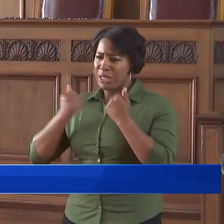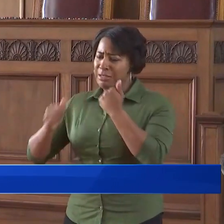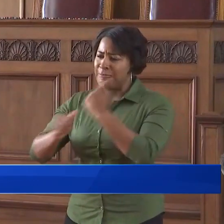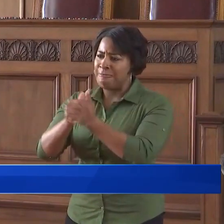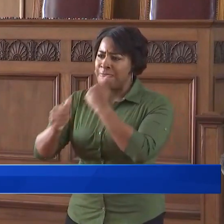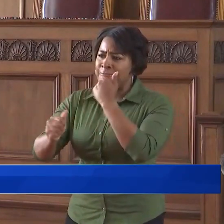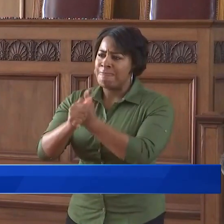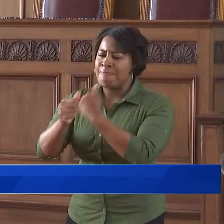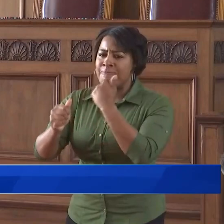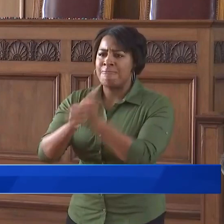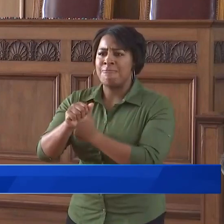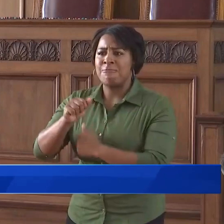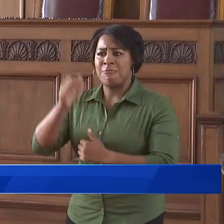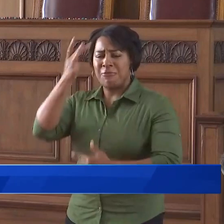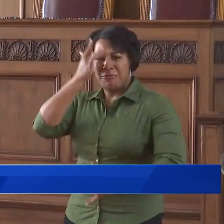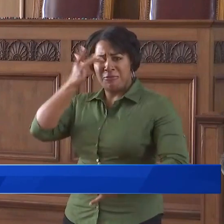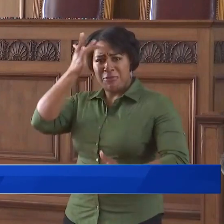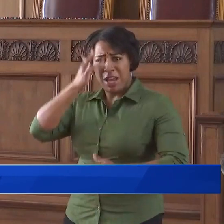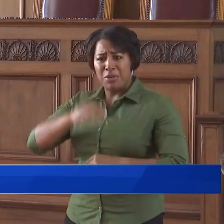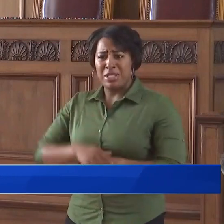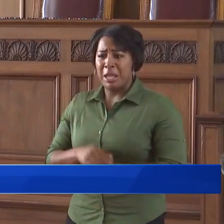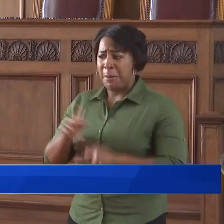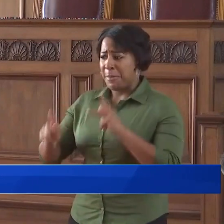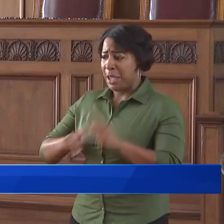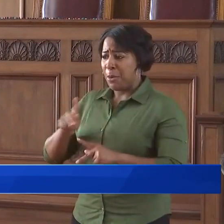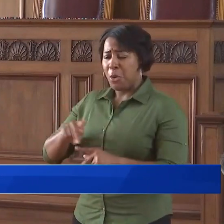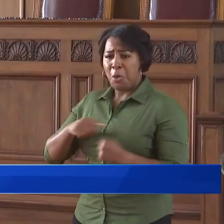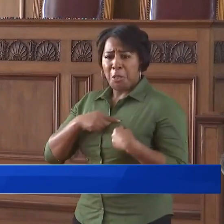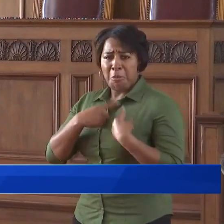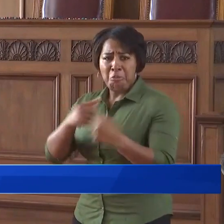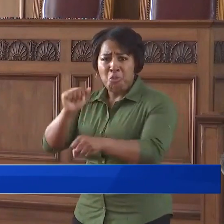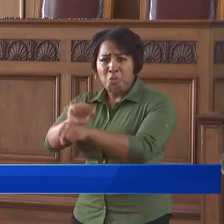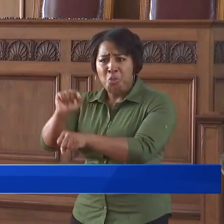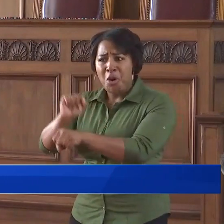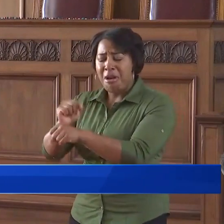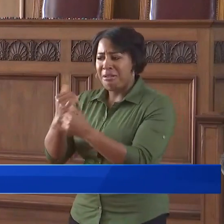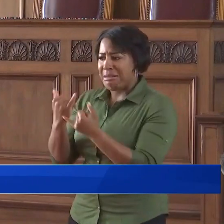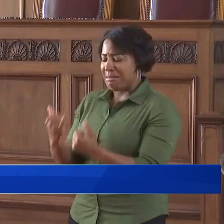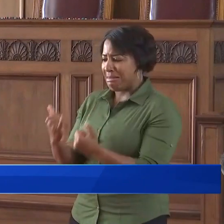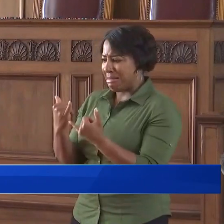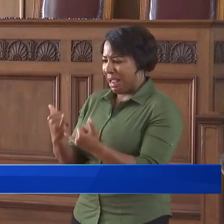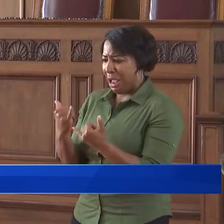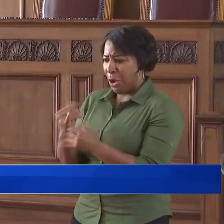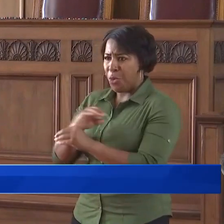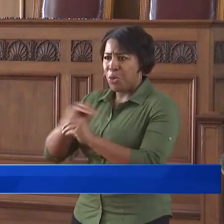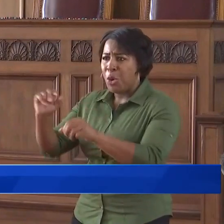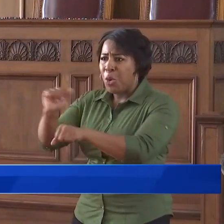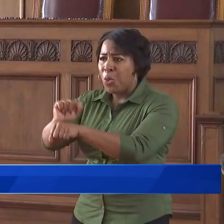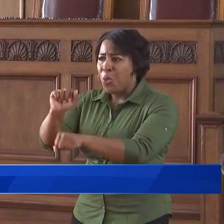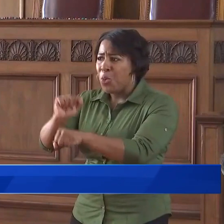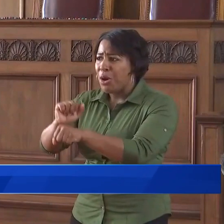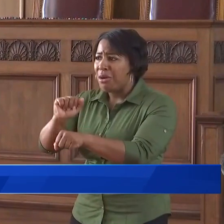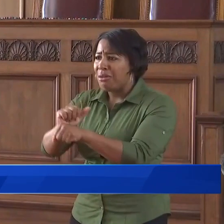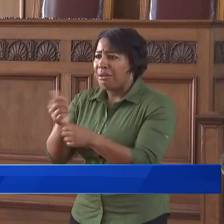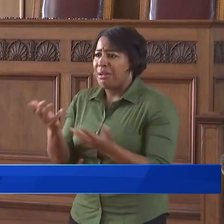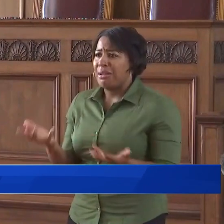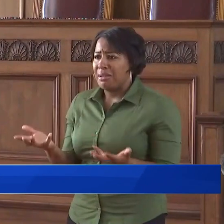AVERAGE OF DAILY NEW CASES TO A RECORD 782. THE PREVIOUS HIGH WAS 779--SET ON JUNE 16TH. GOVERNOR IVEY IS